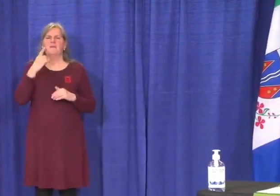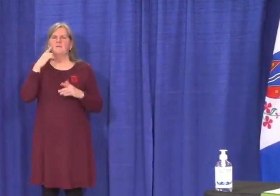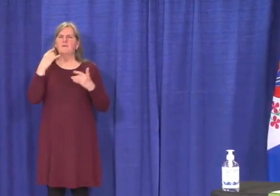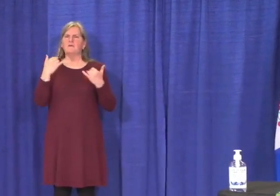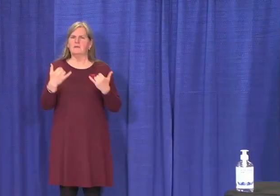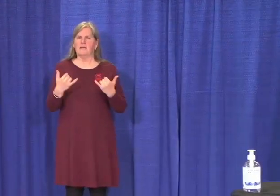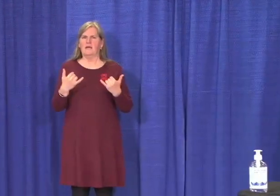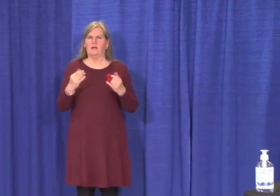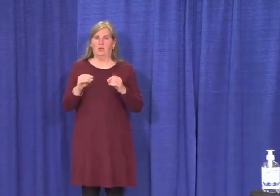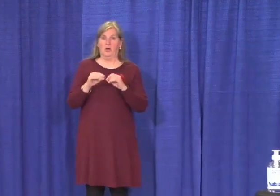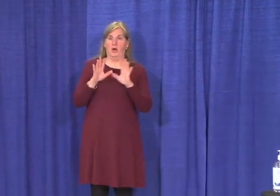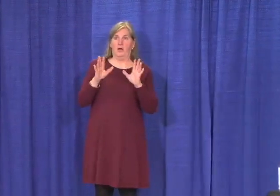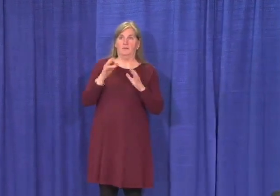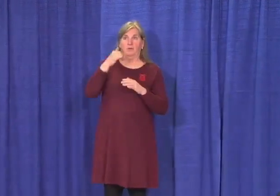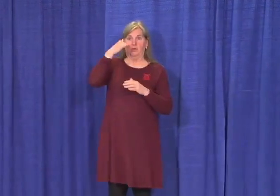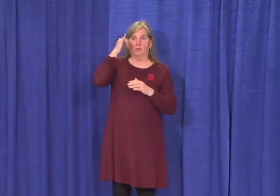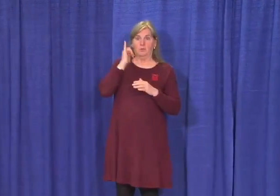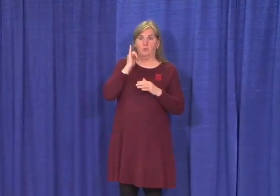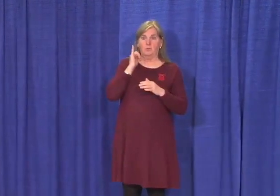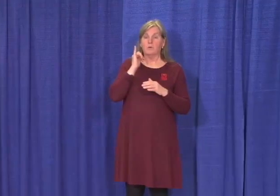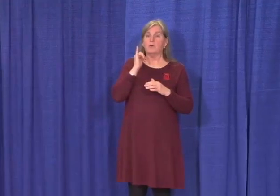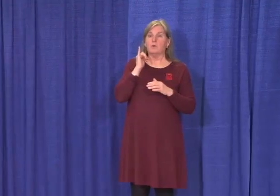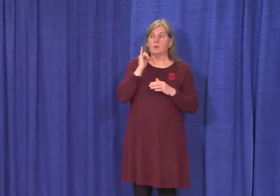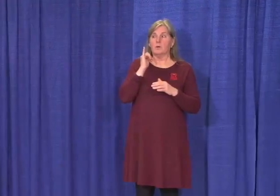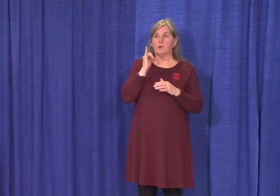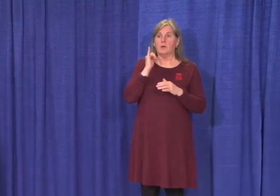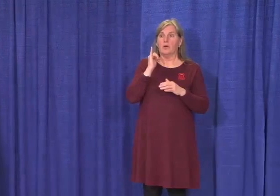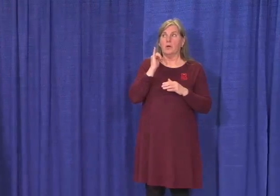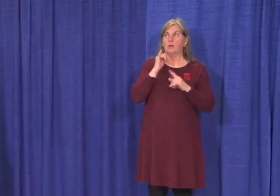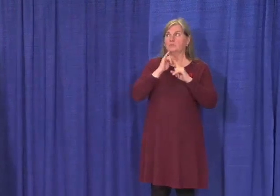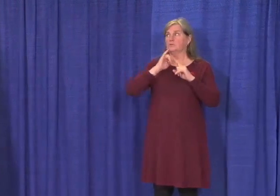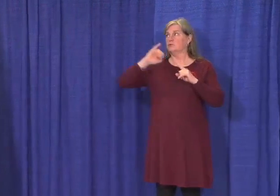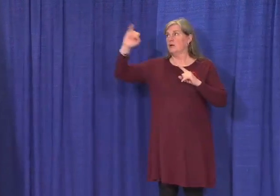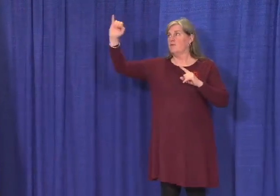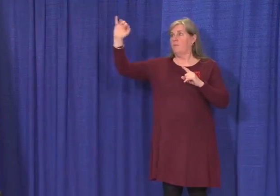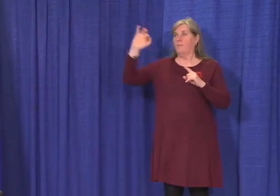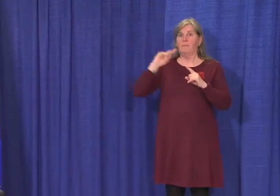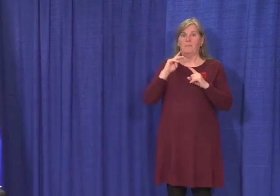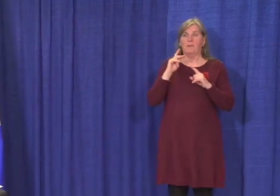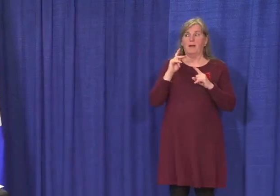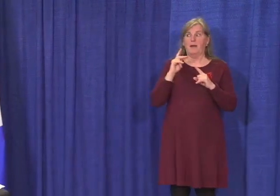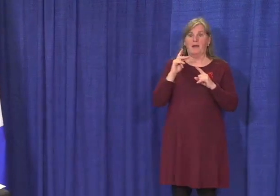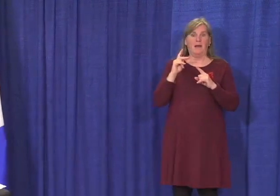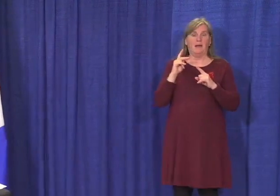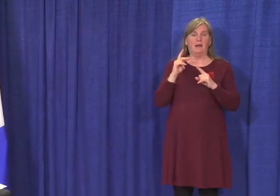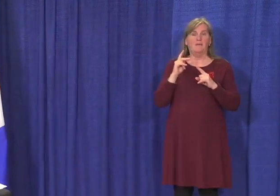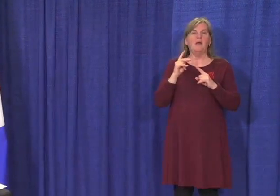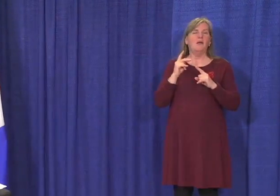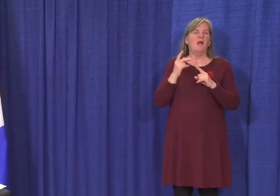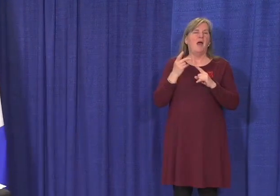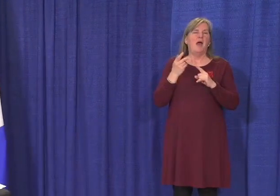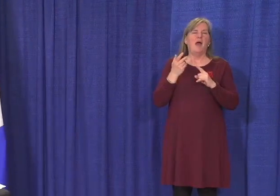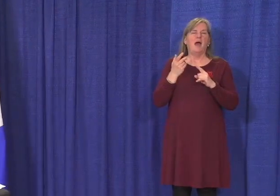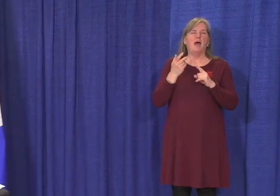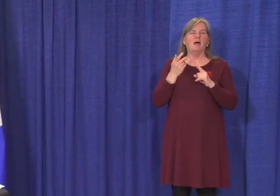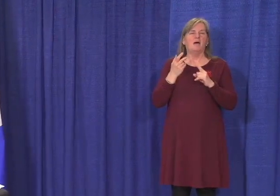for Yukoners to help Canadians with a similar status.